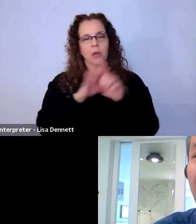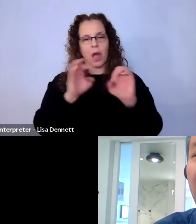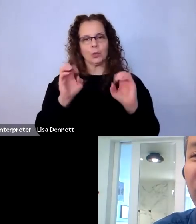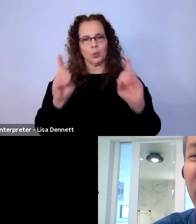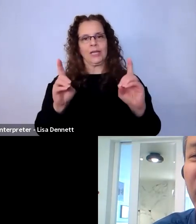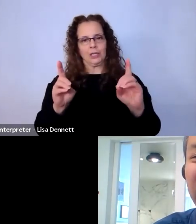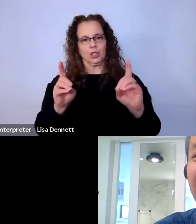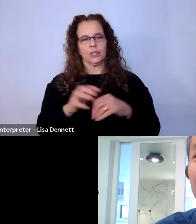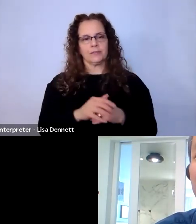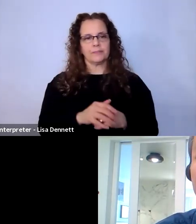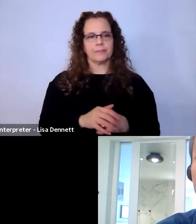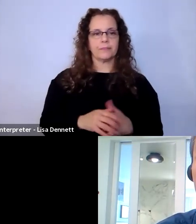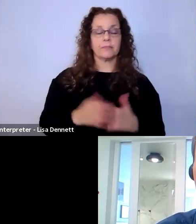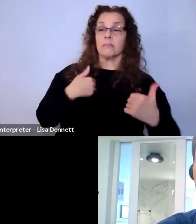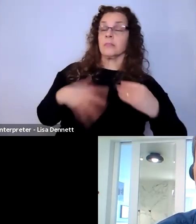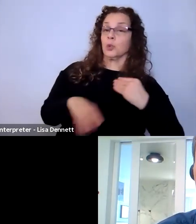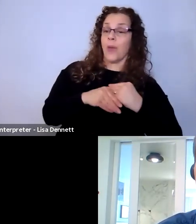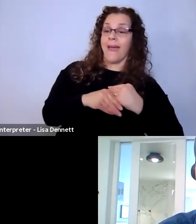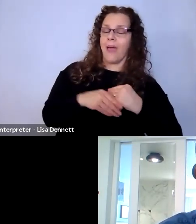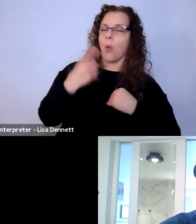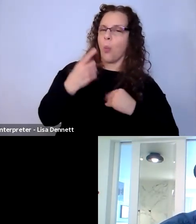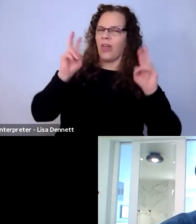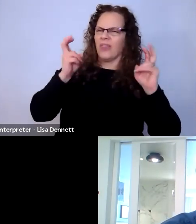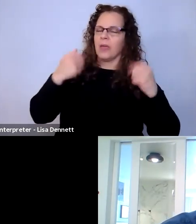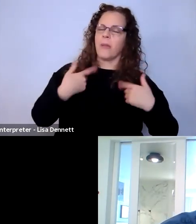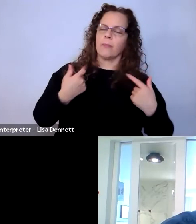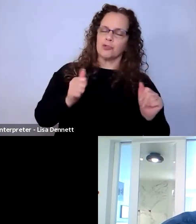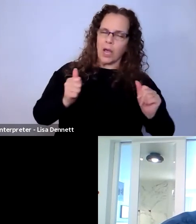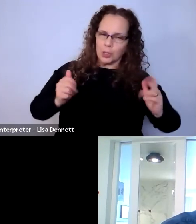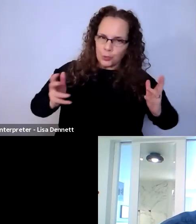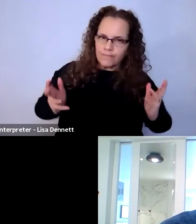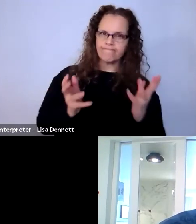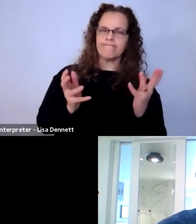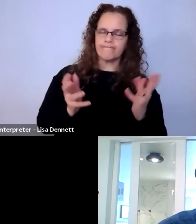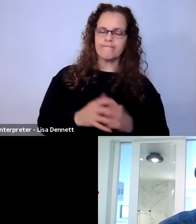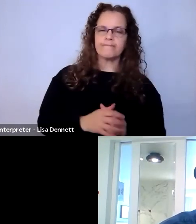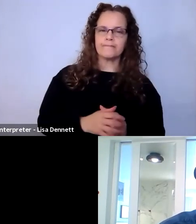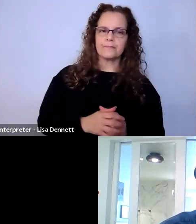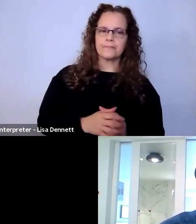Jennison Asuncion: I thought, if I could add and one of the themes that i've been trying to drive home is look accessibility, has been